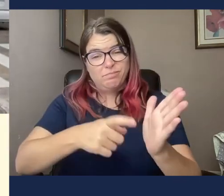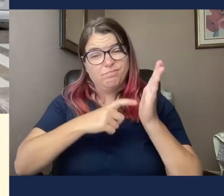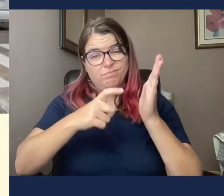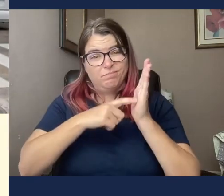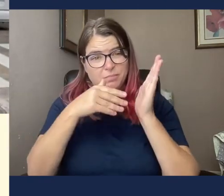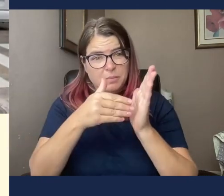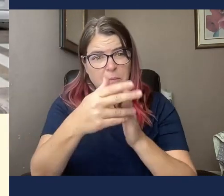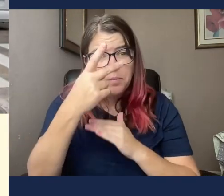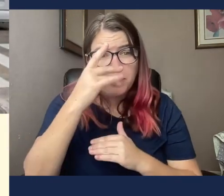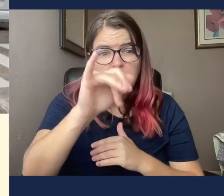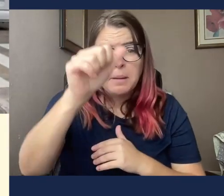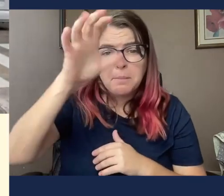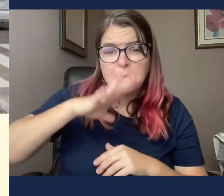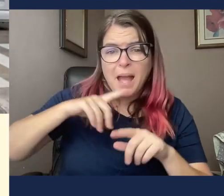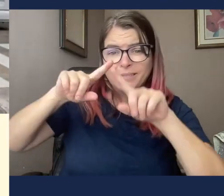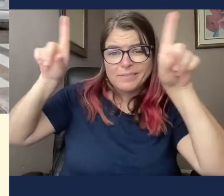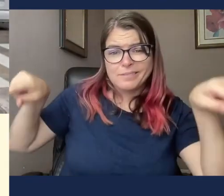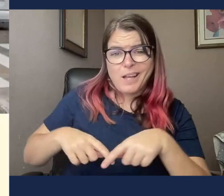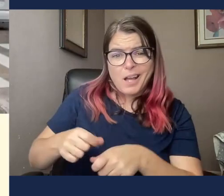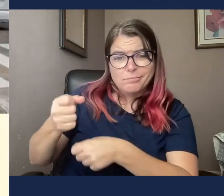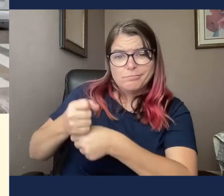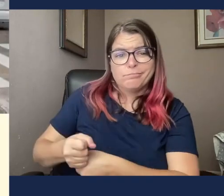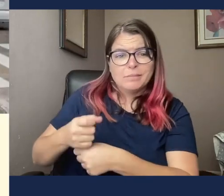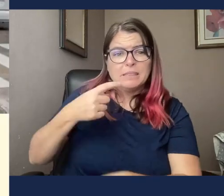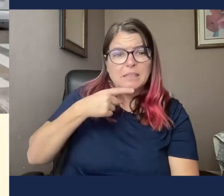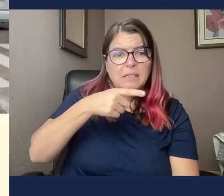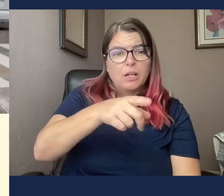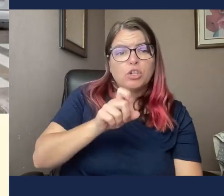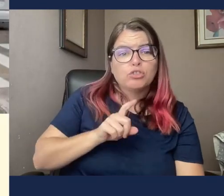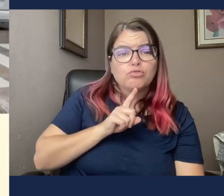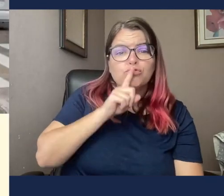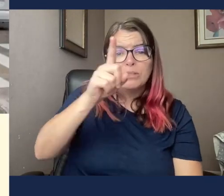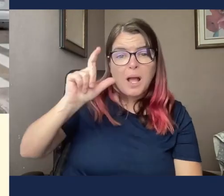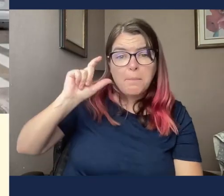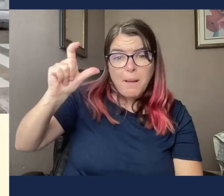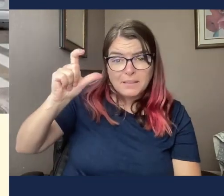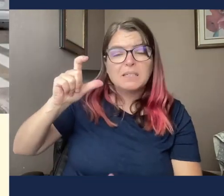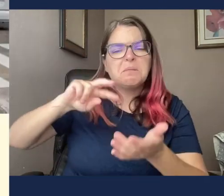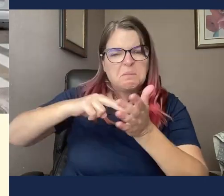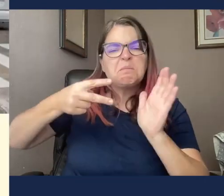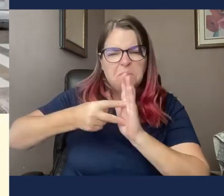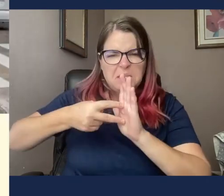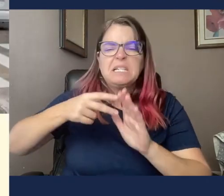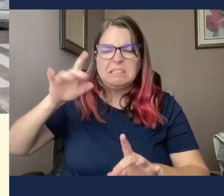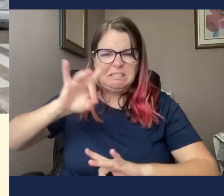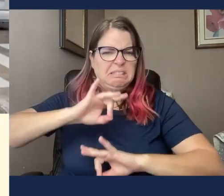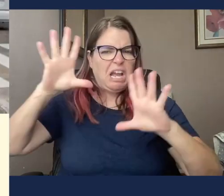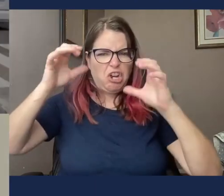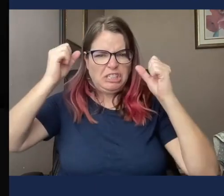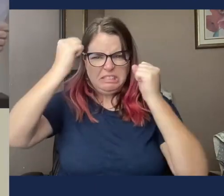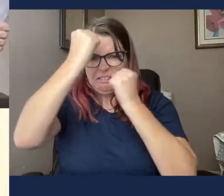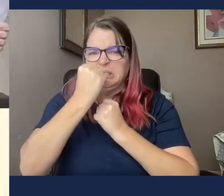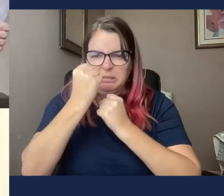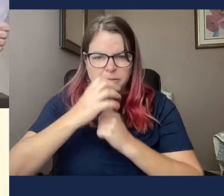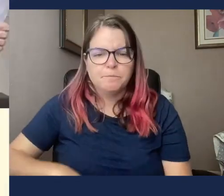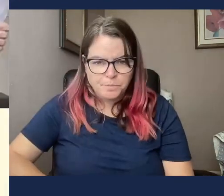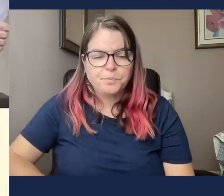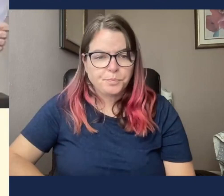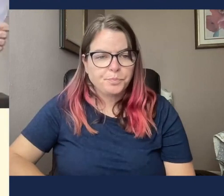I'm now gonna describe each. These in a little more detail and the impact they have on Muslims. The most common frame or